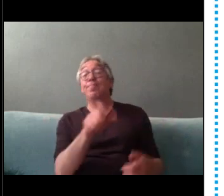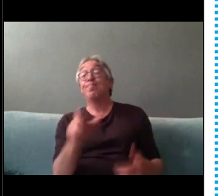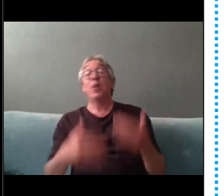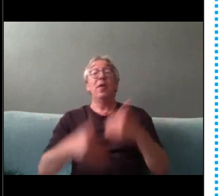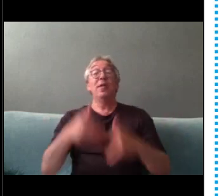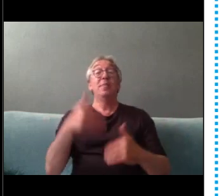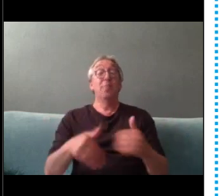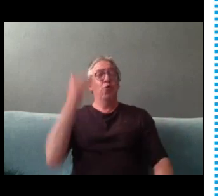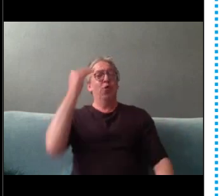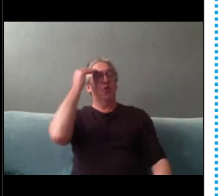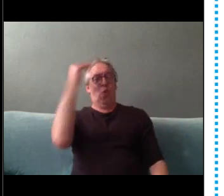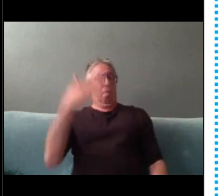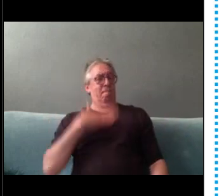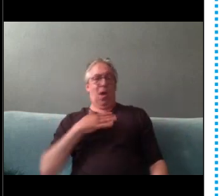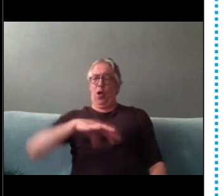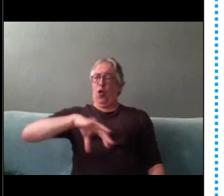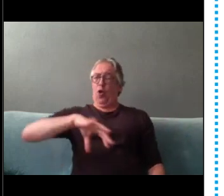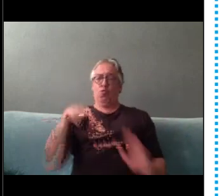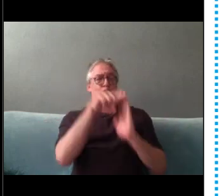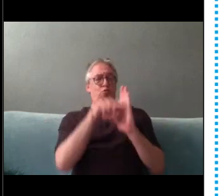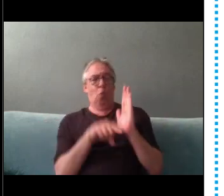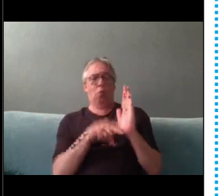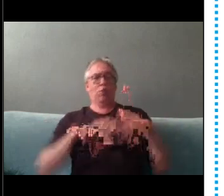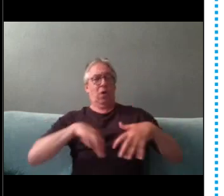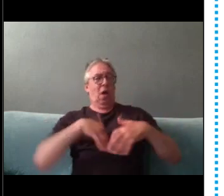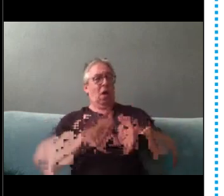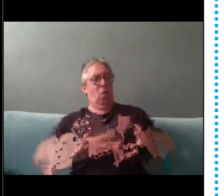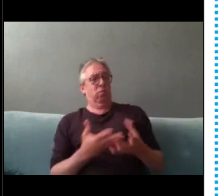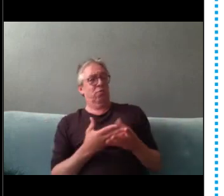these would a problem if they don't have that in their countries.